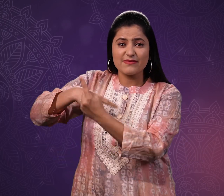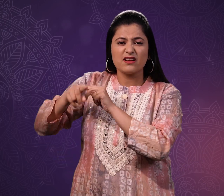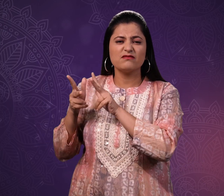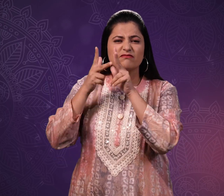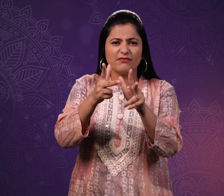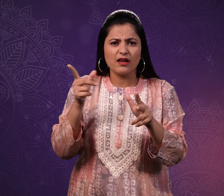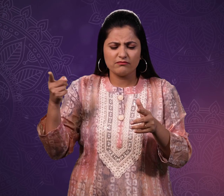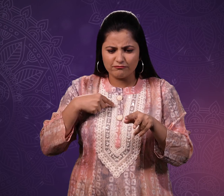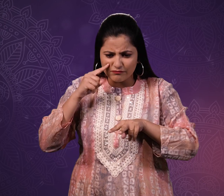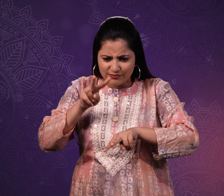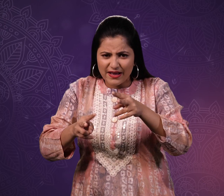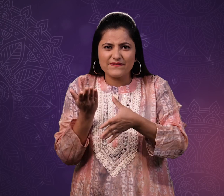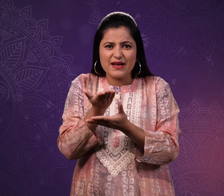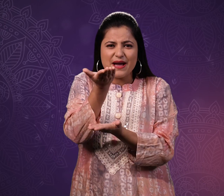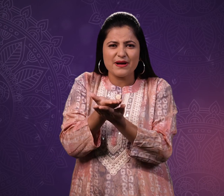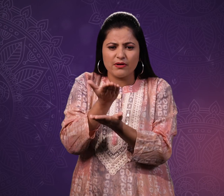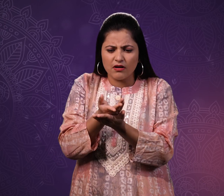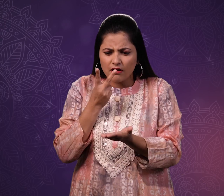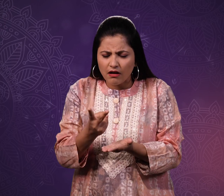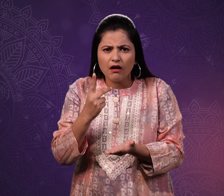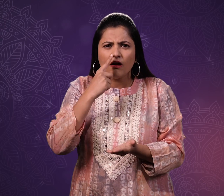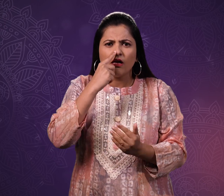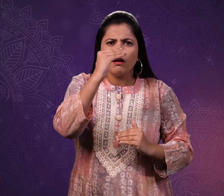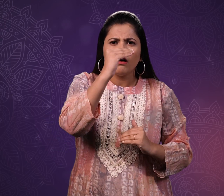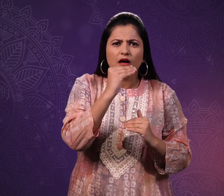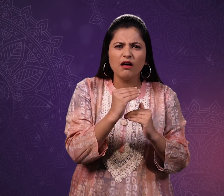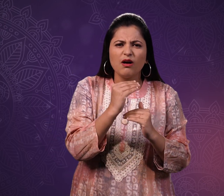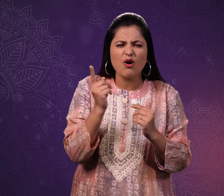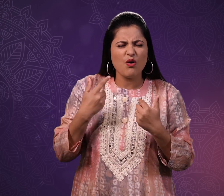Organisers noticed that there are very few female applicants.